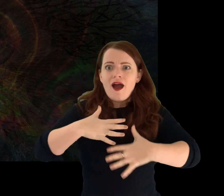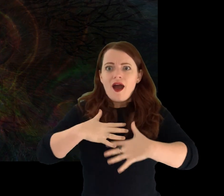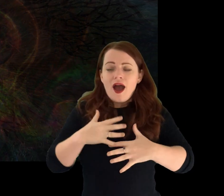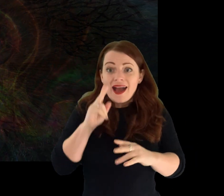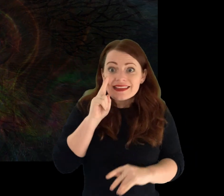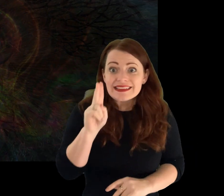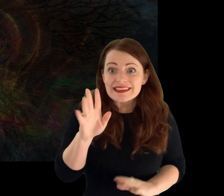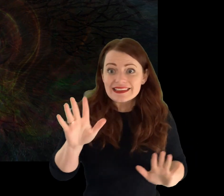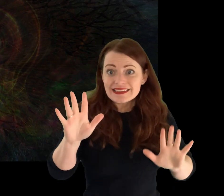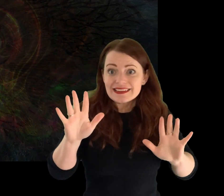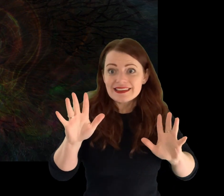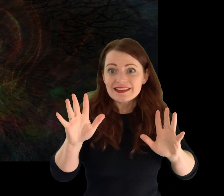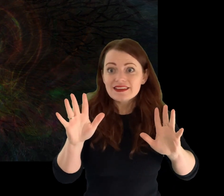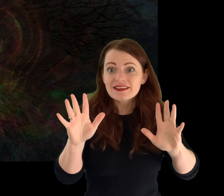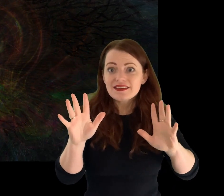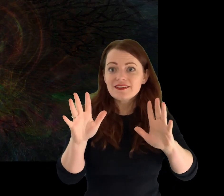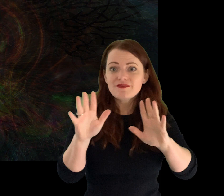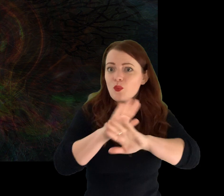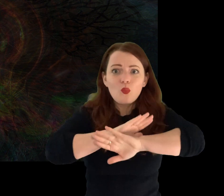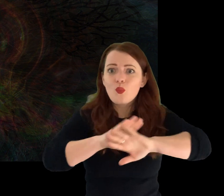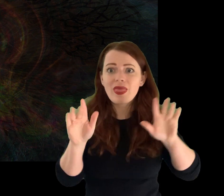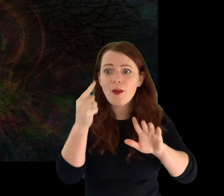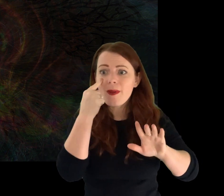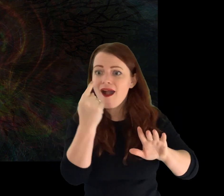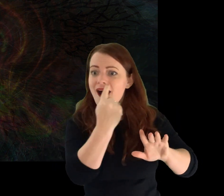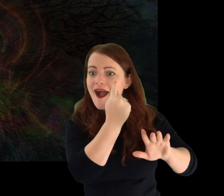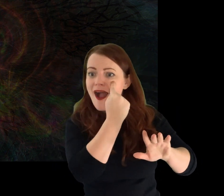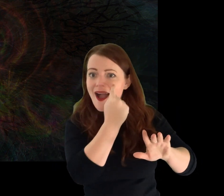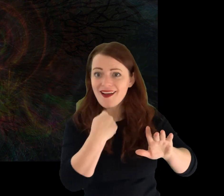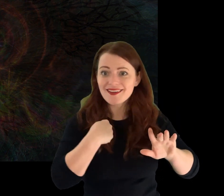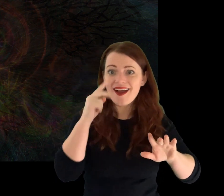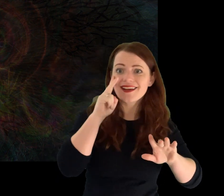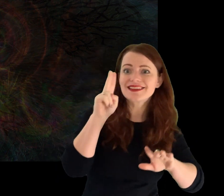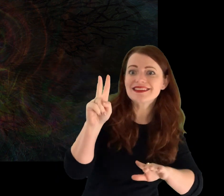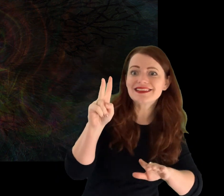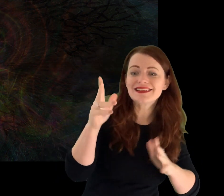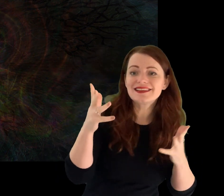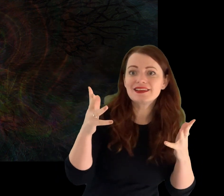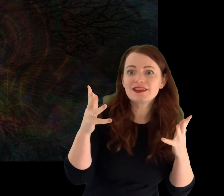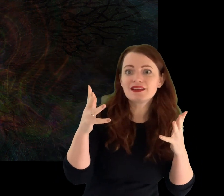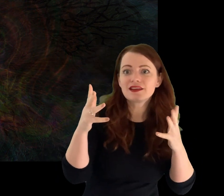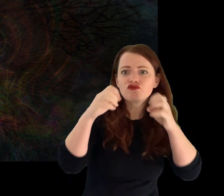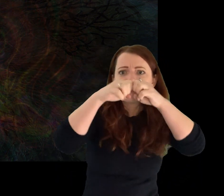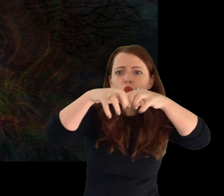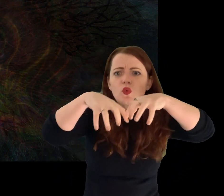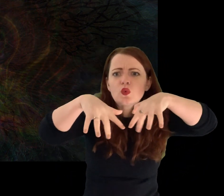I can see... without my eyes. “Roots”